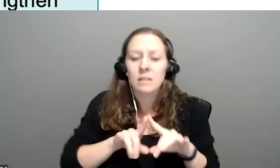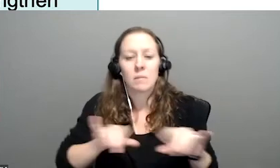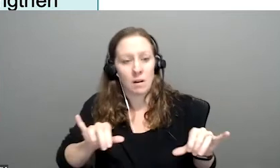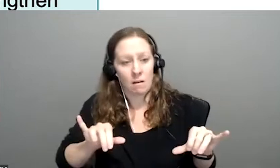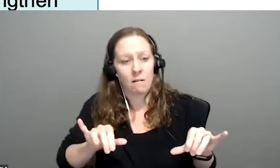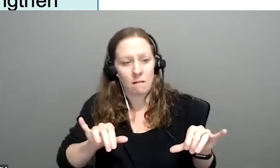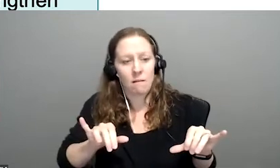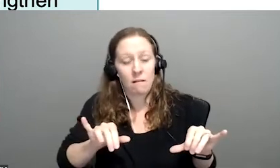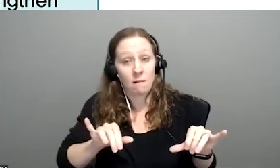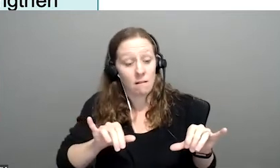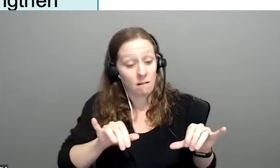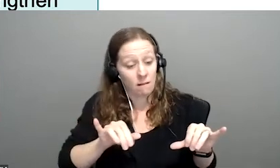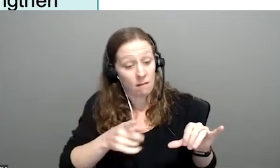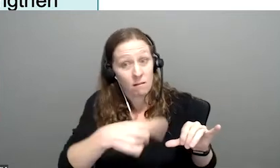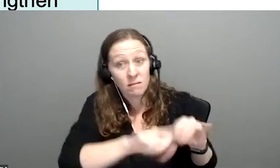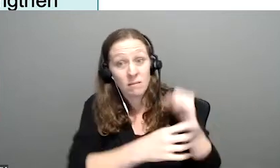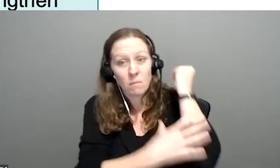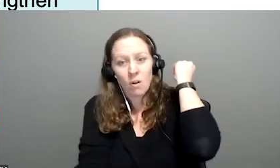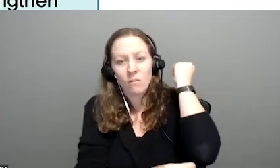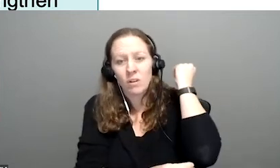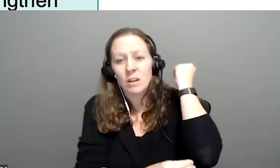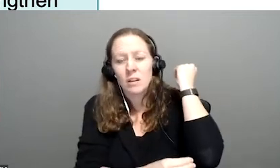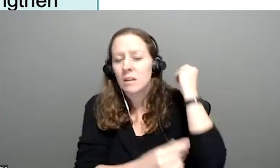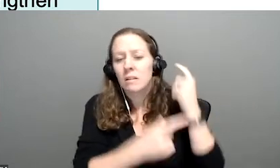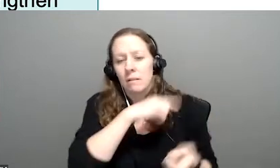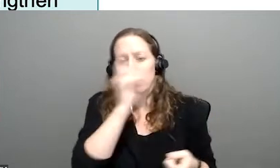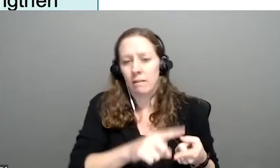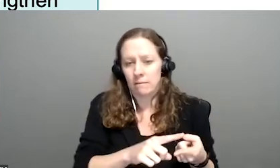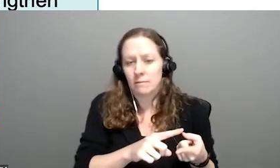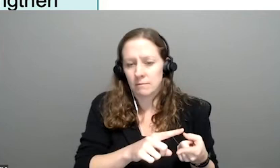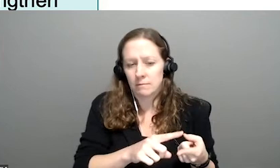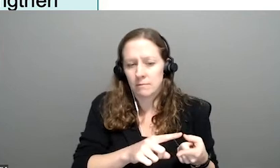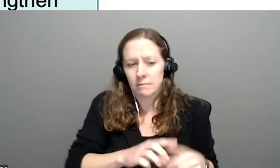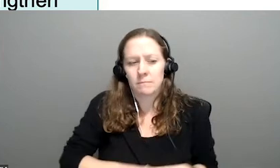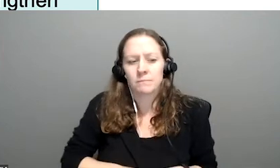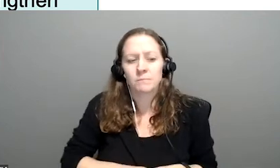So, in order to better serve the diverse needs of Canadians, these different labor market outcomes